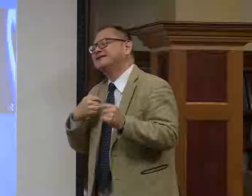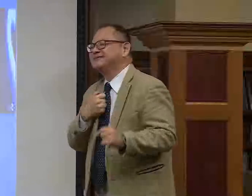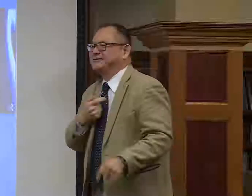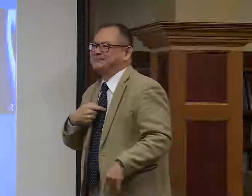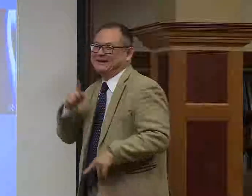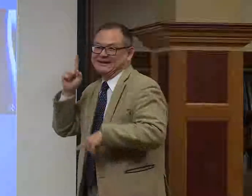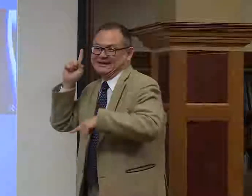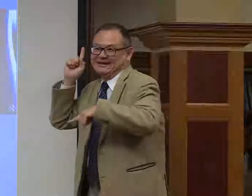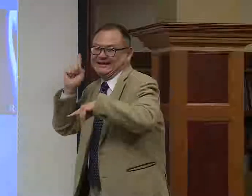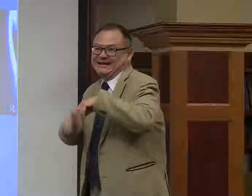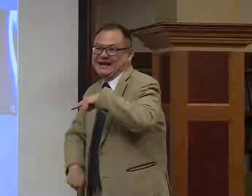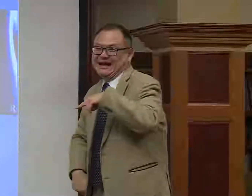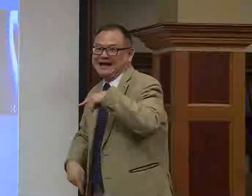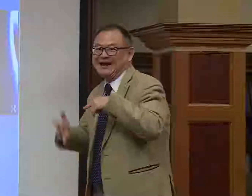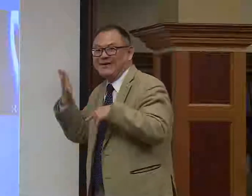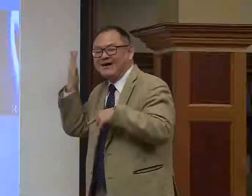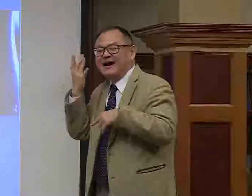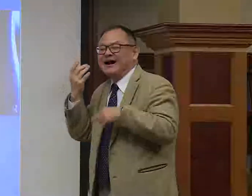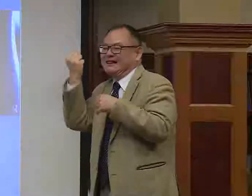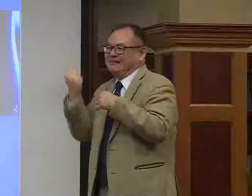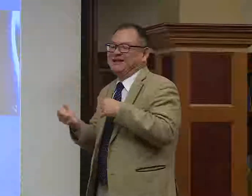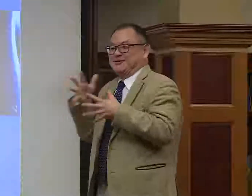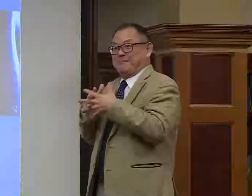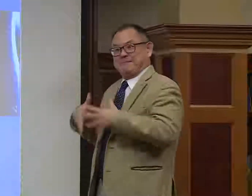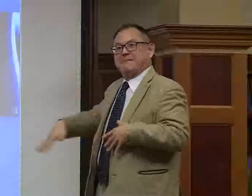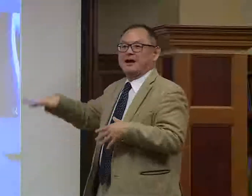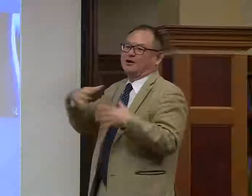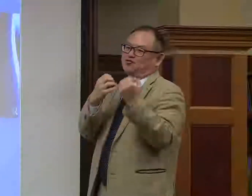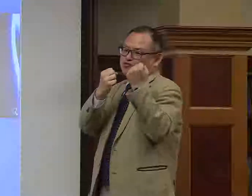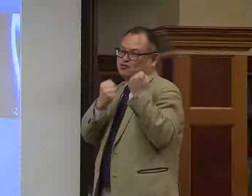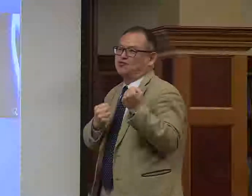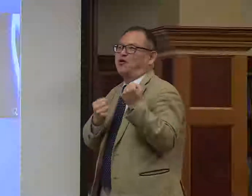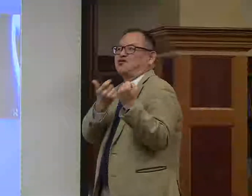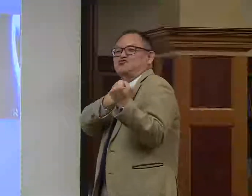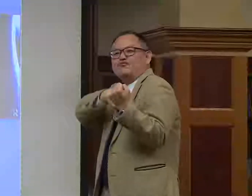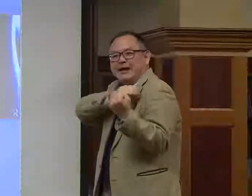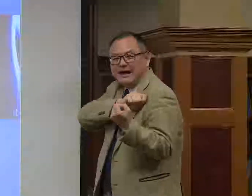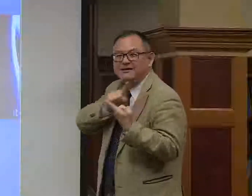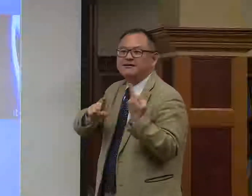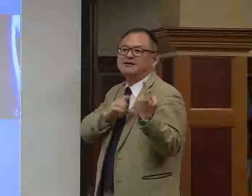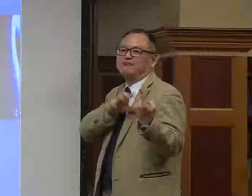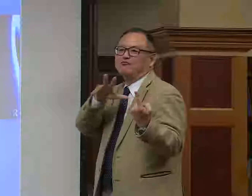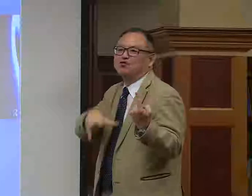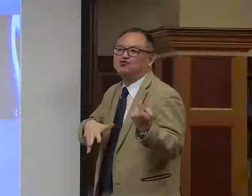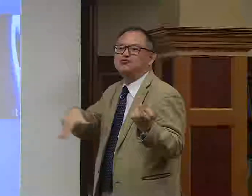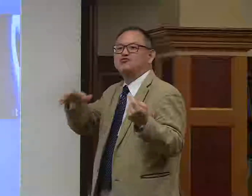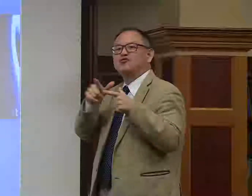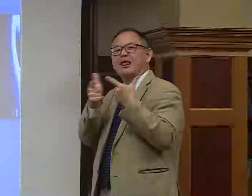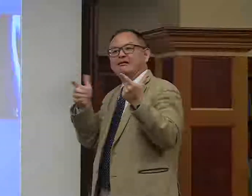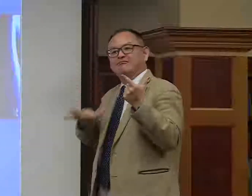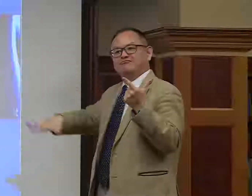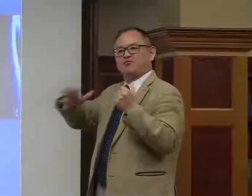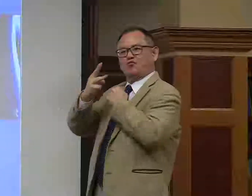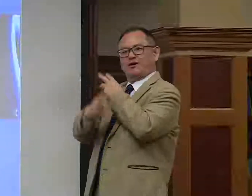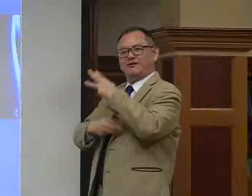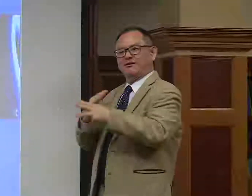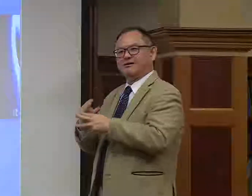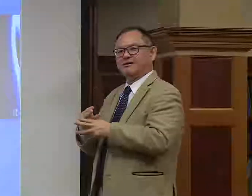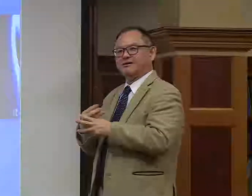South America is a place that I cannot go and do much research, I feel, because of their language.